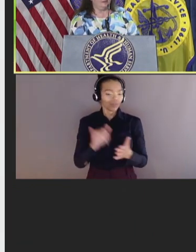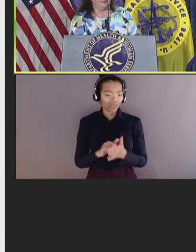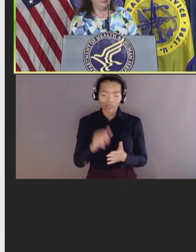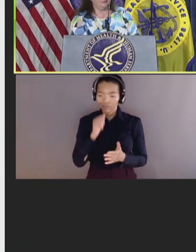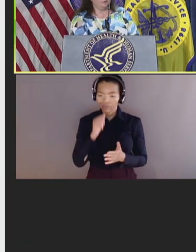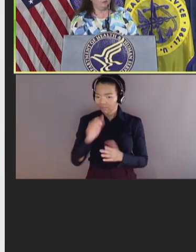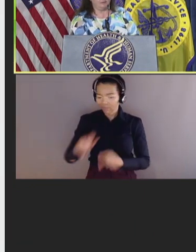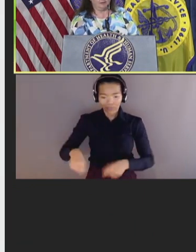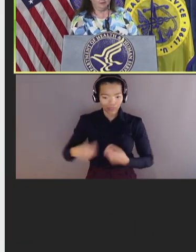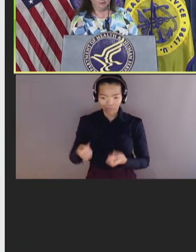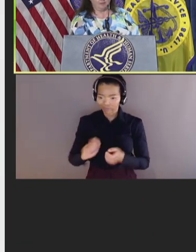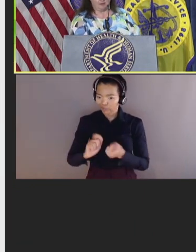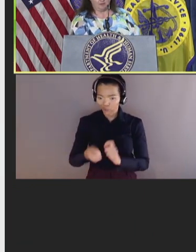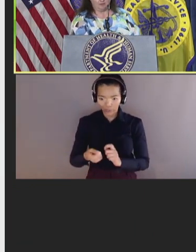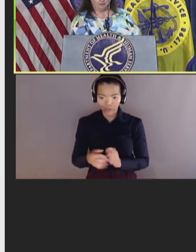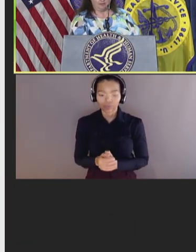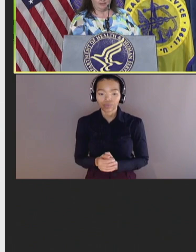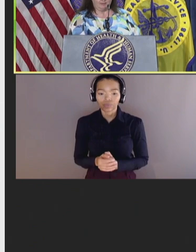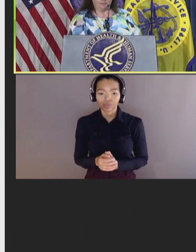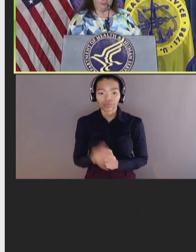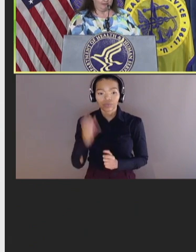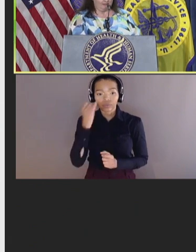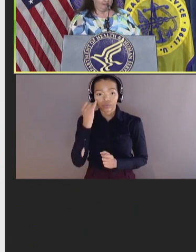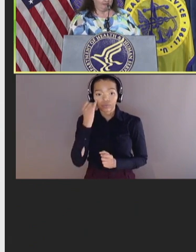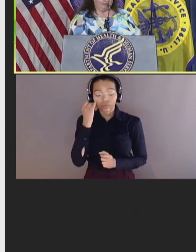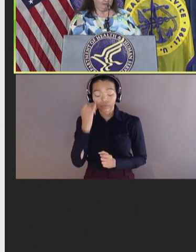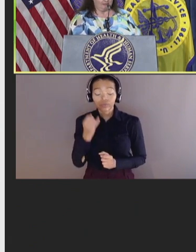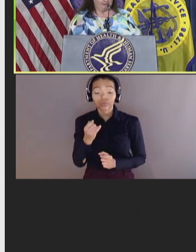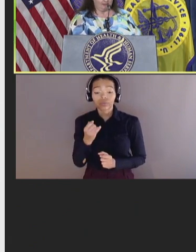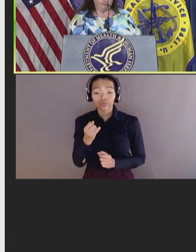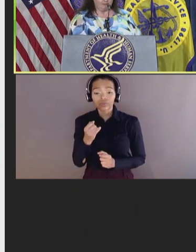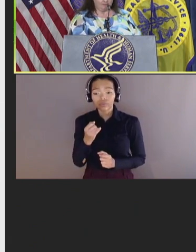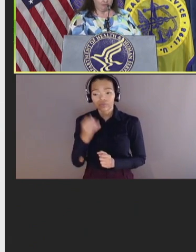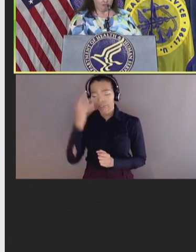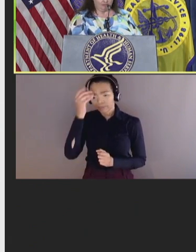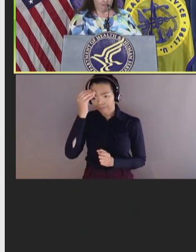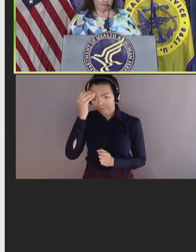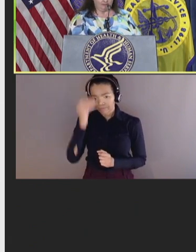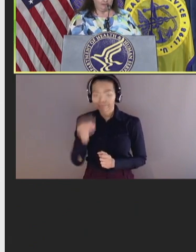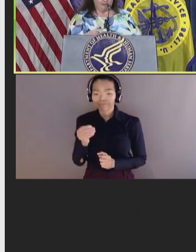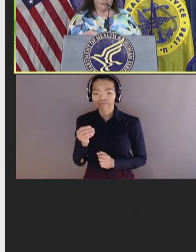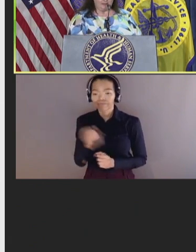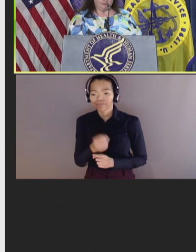And so, if I look about what's happening in the next -- in the upcoming two years,